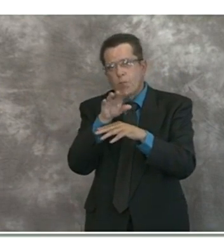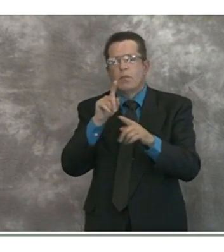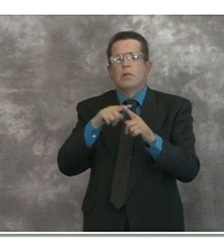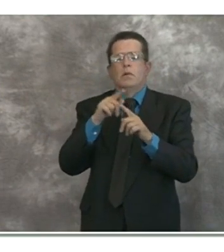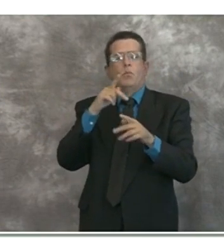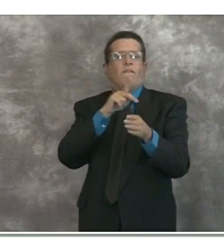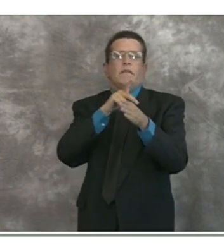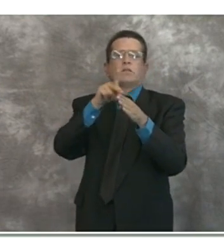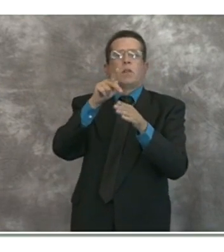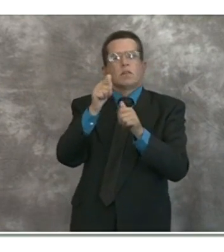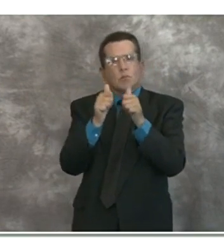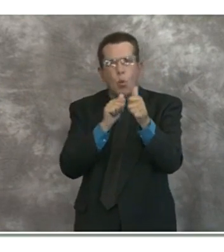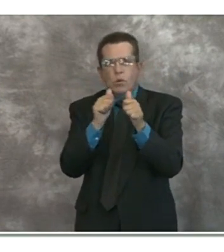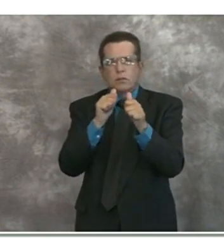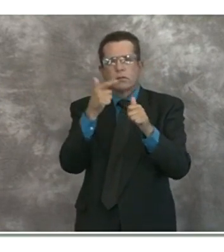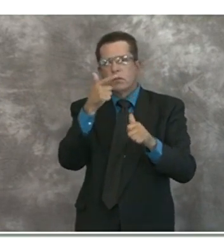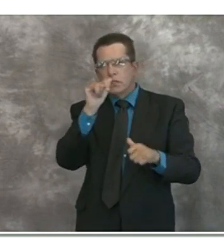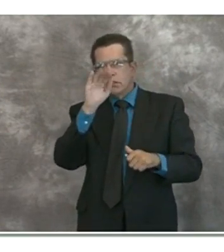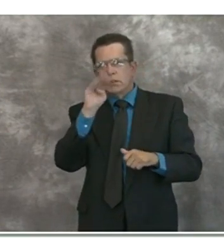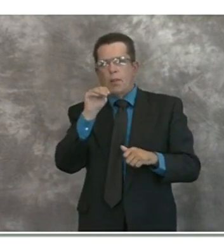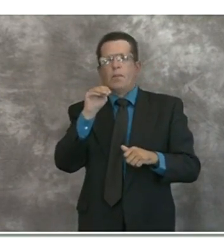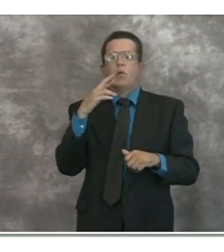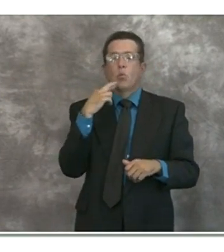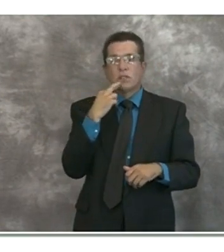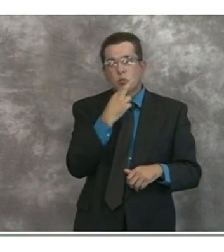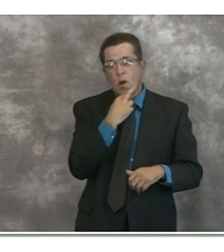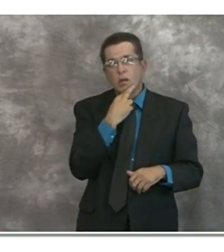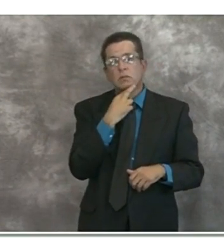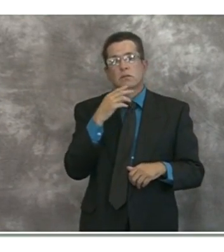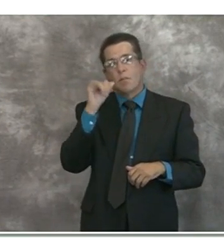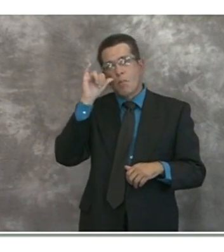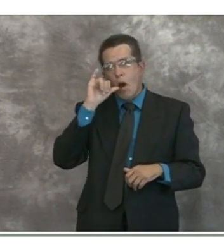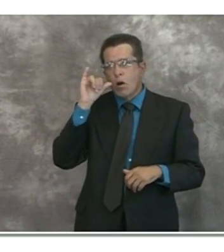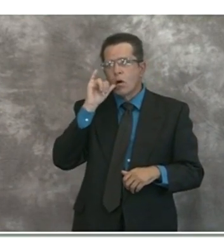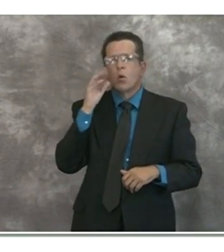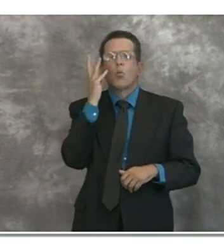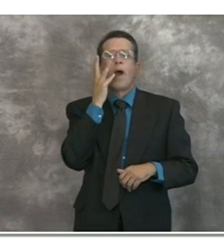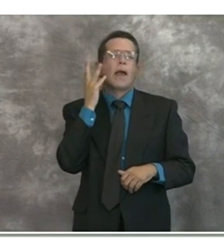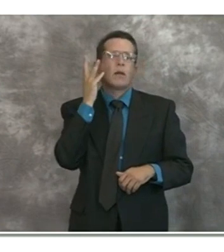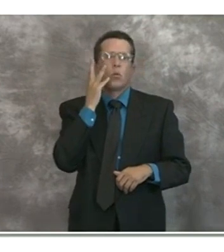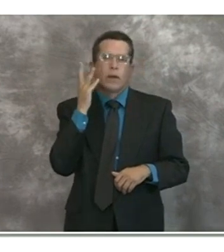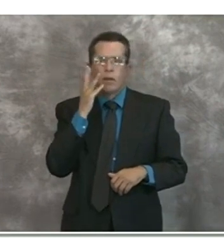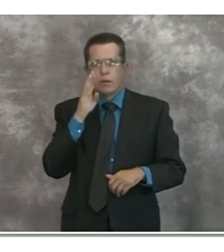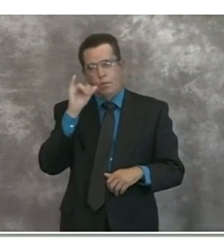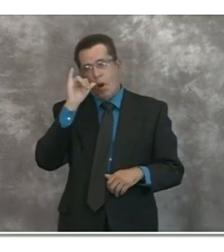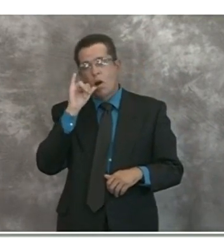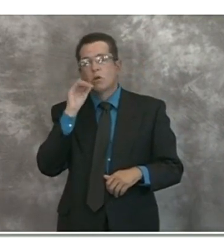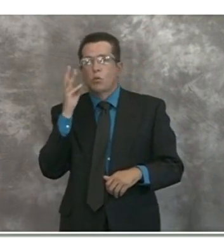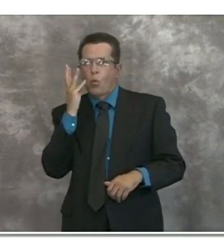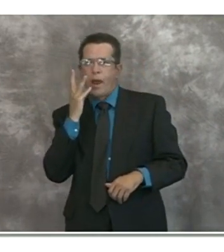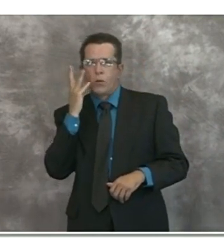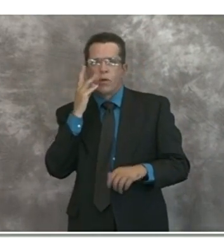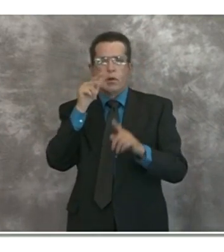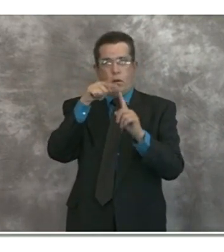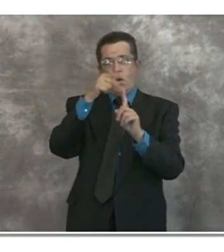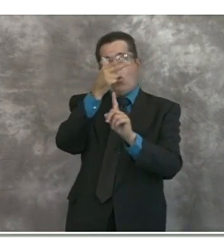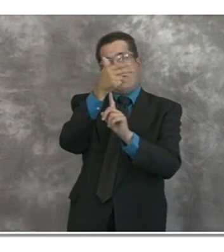COMING SOON THINGS ARE THINGS AROUND SCHOOLS, MUSIC FILM AND TV PRODUCTION. PROFESSIONAL